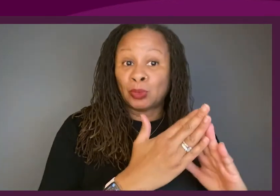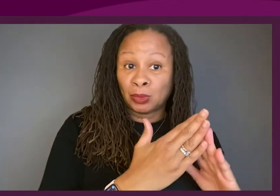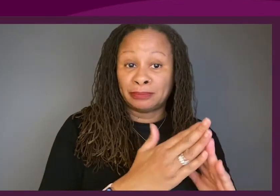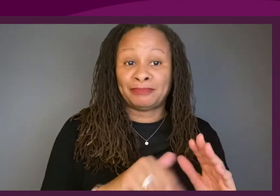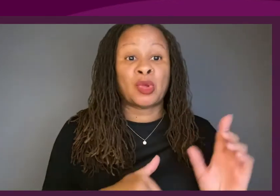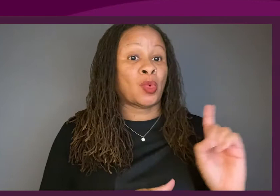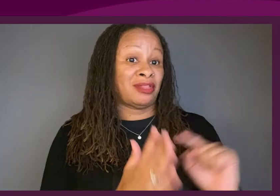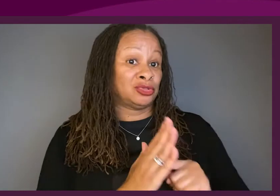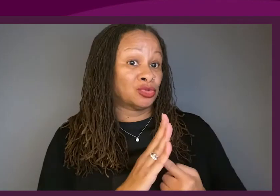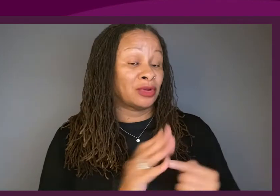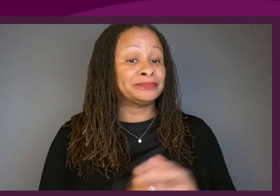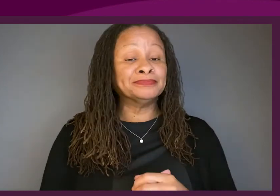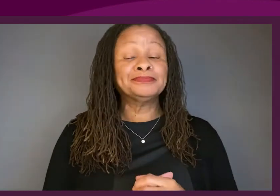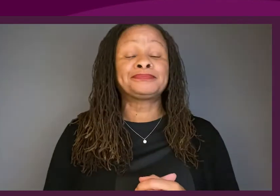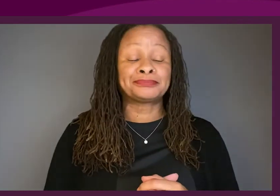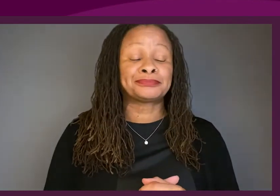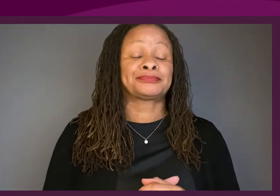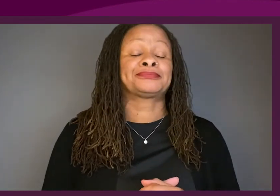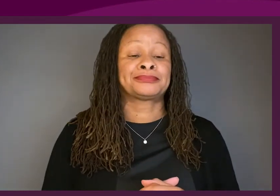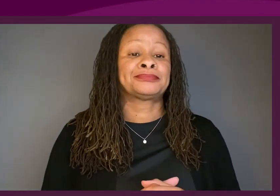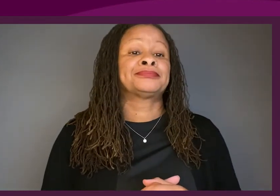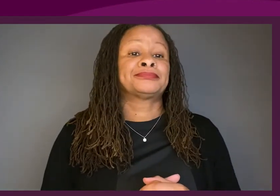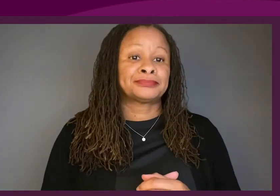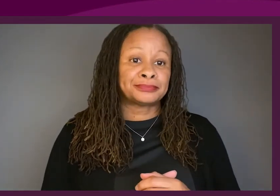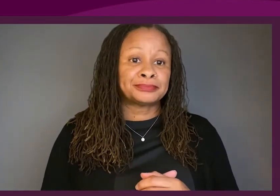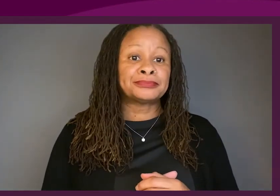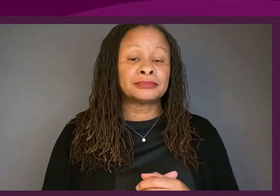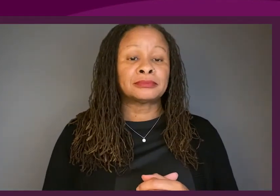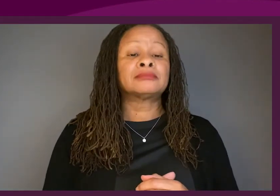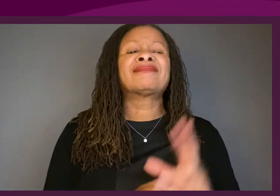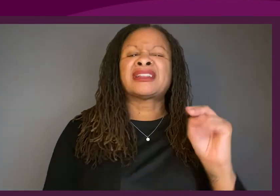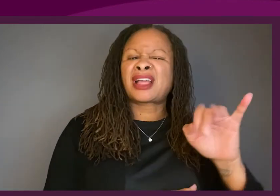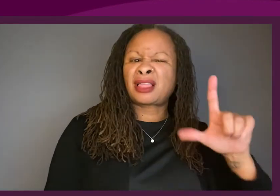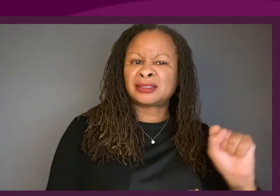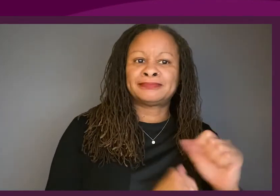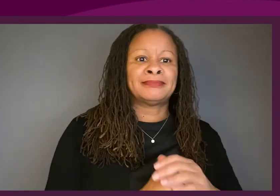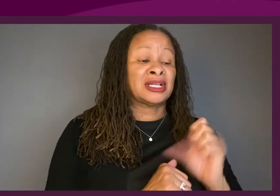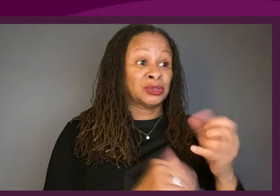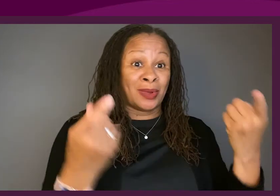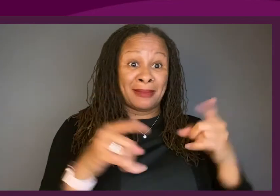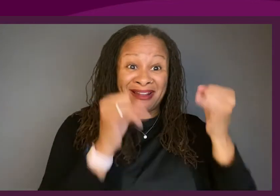So it's like an individual is pulled into these institutions and is kind of trapped.